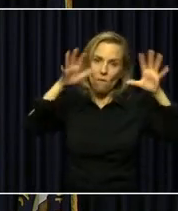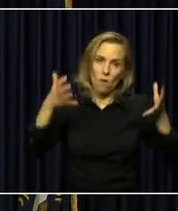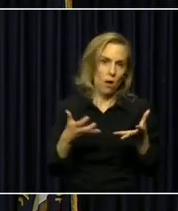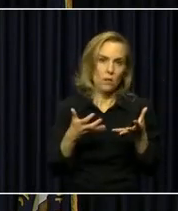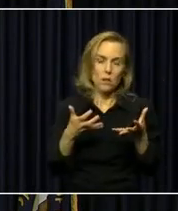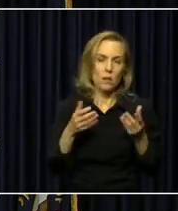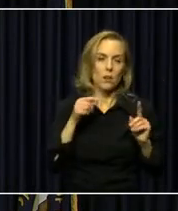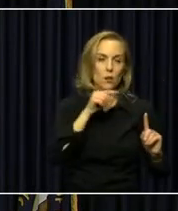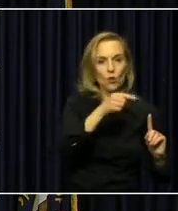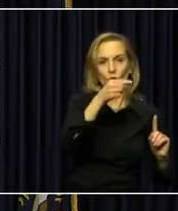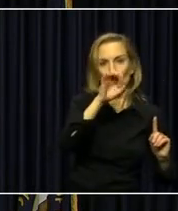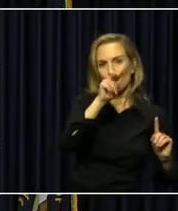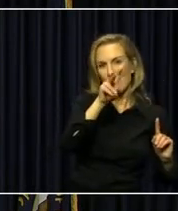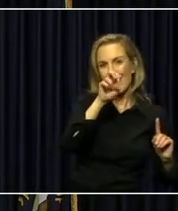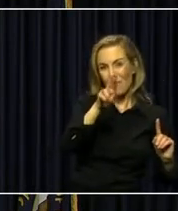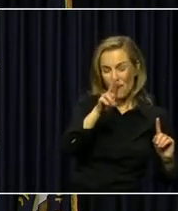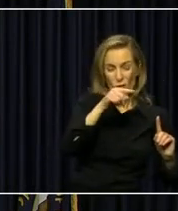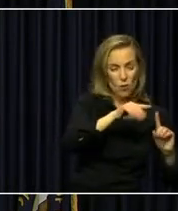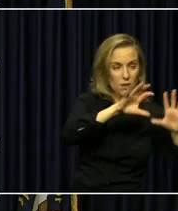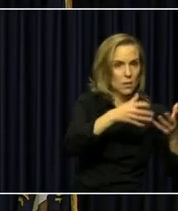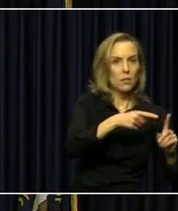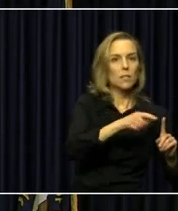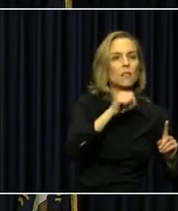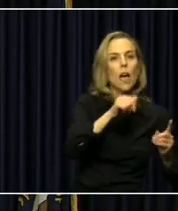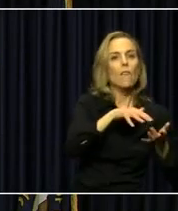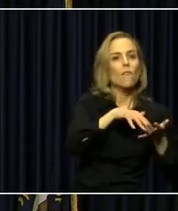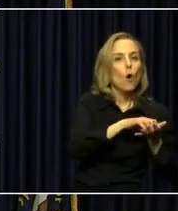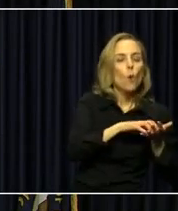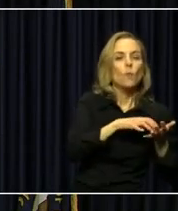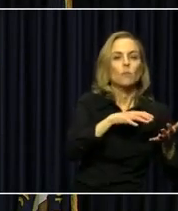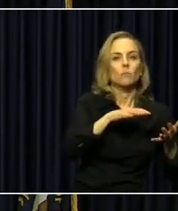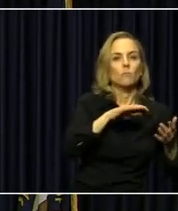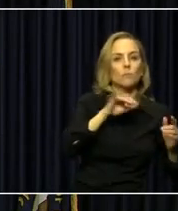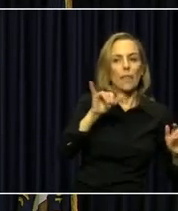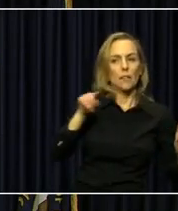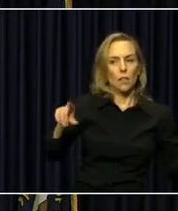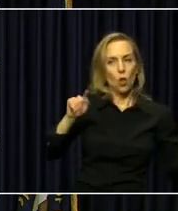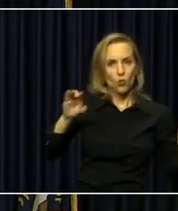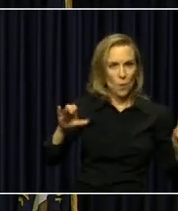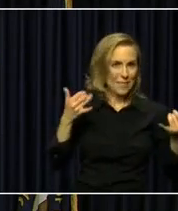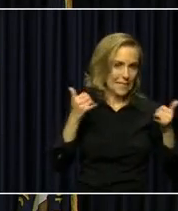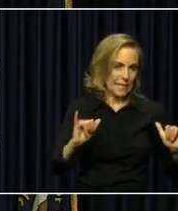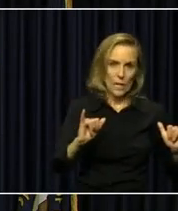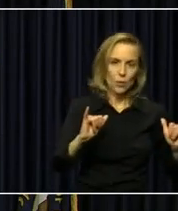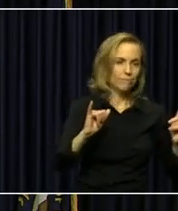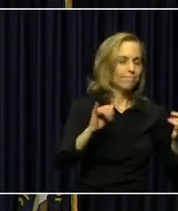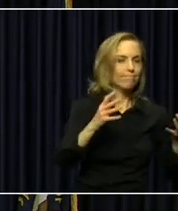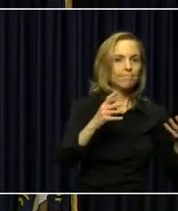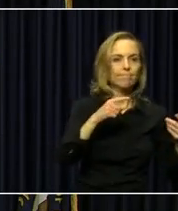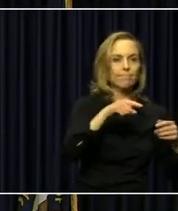OF SWABS WE'RE GOING TO NEED MOVING FORWARD, THE NUMBER OF